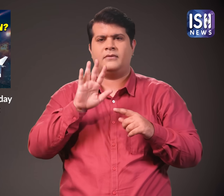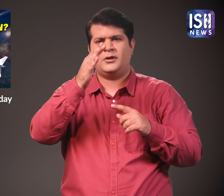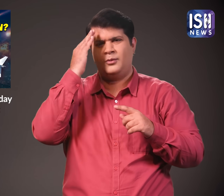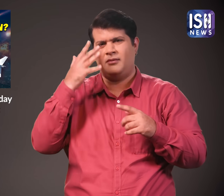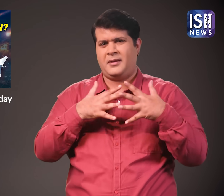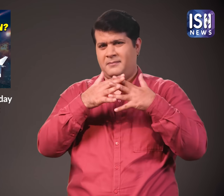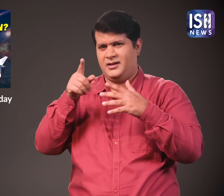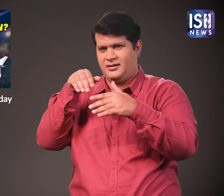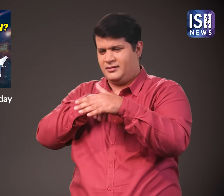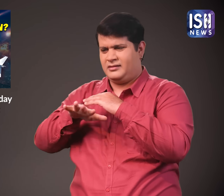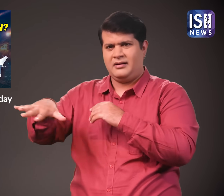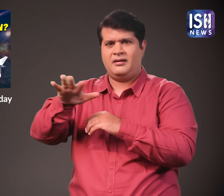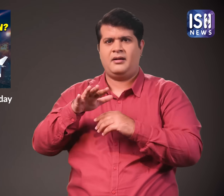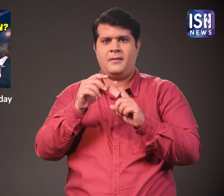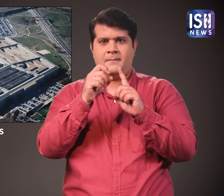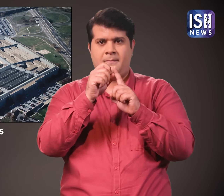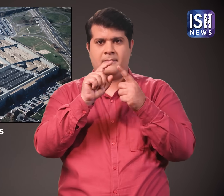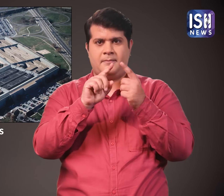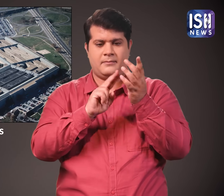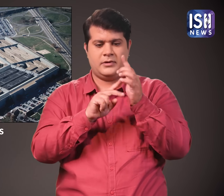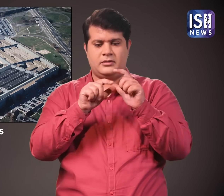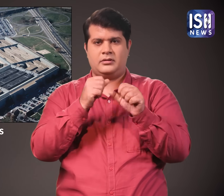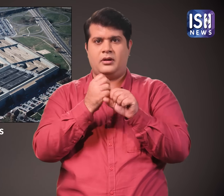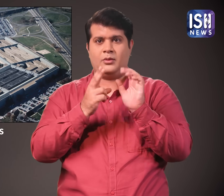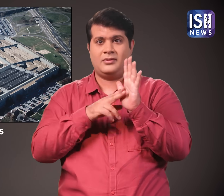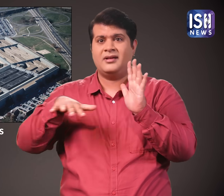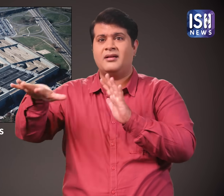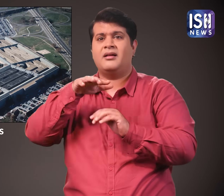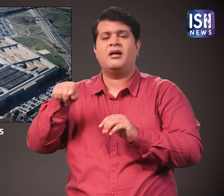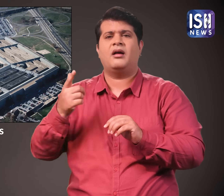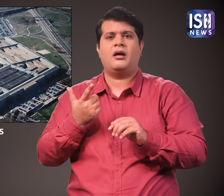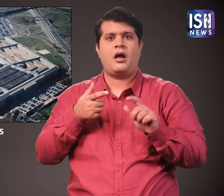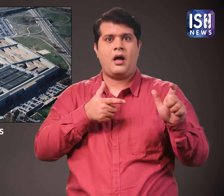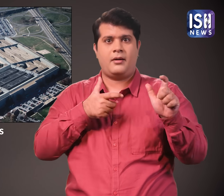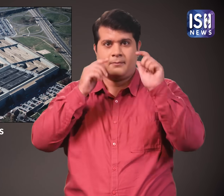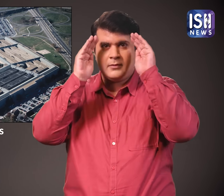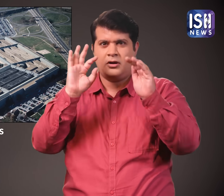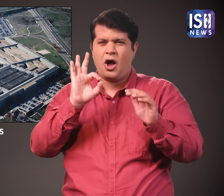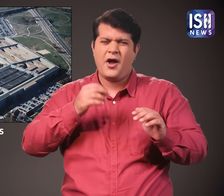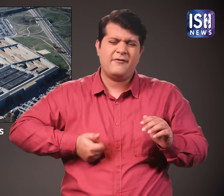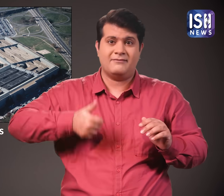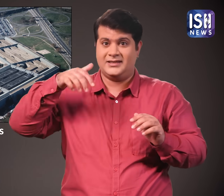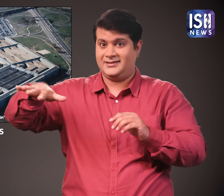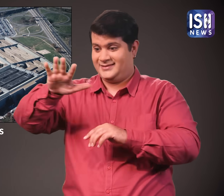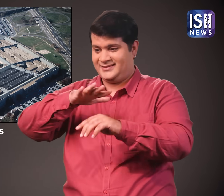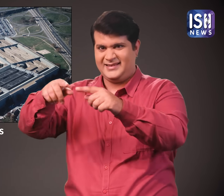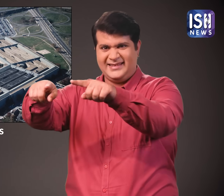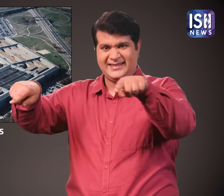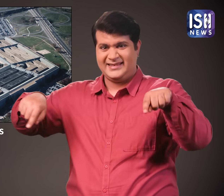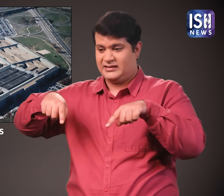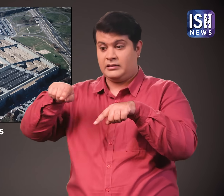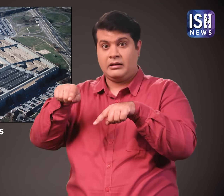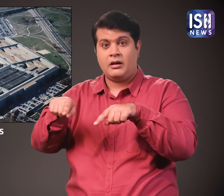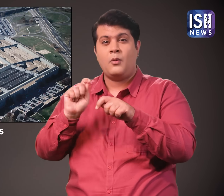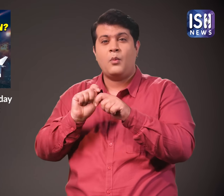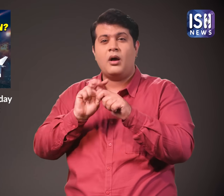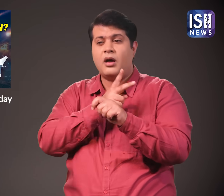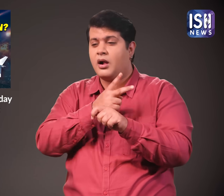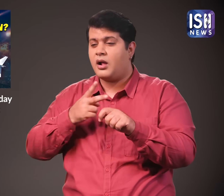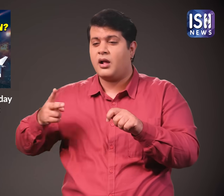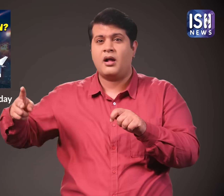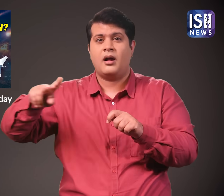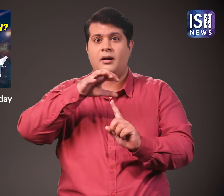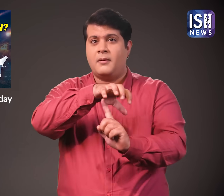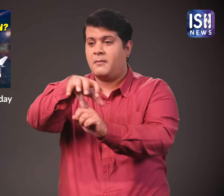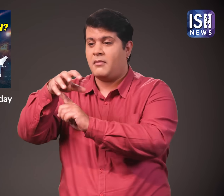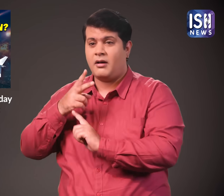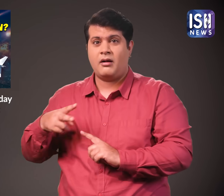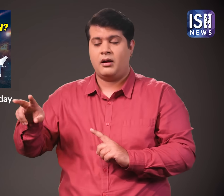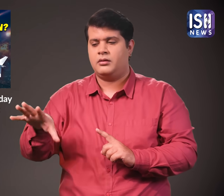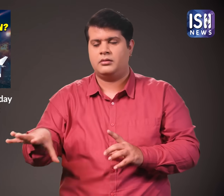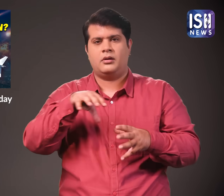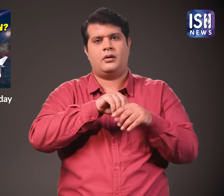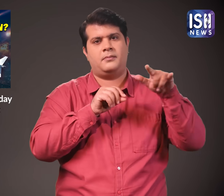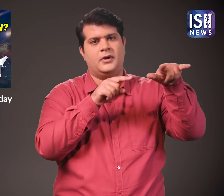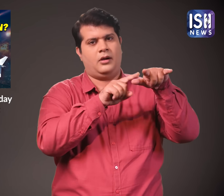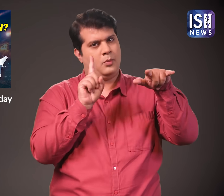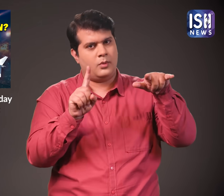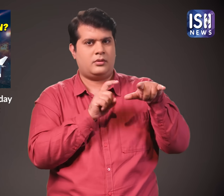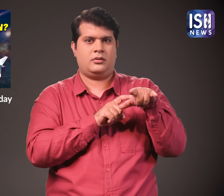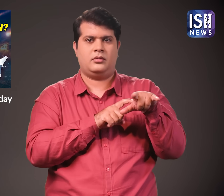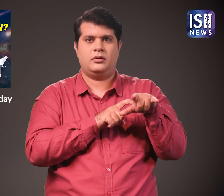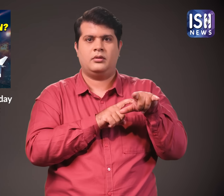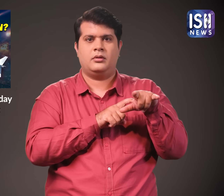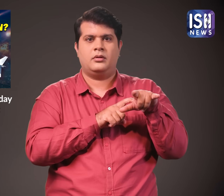This plane literally serves as a mobile Pentagon of the U.S. office in the air.